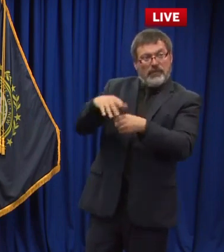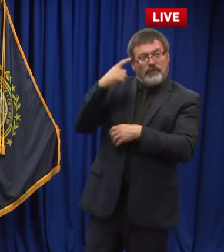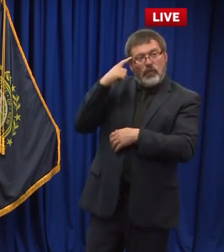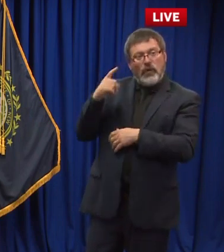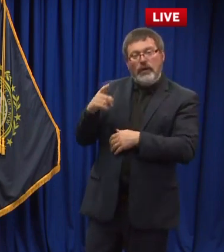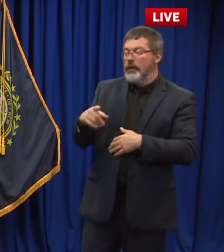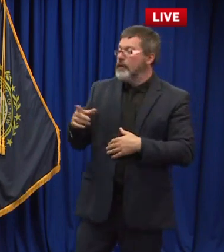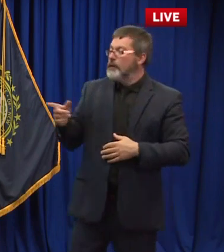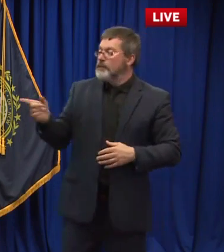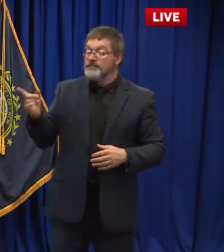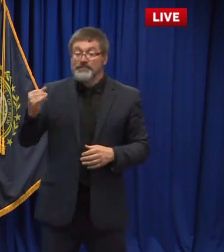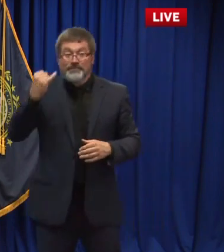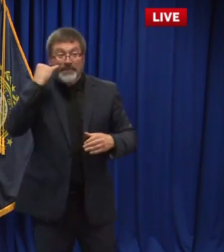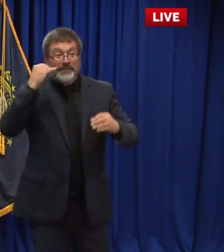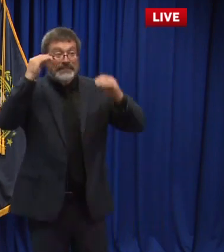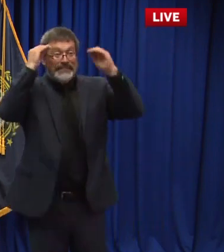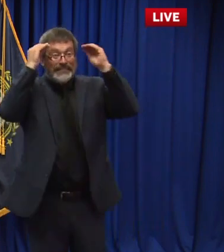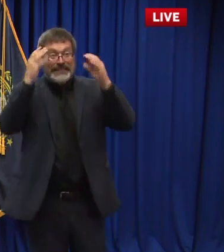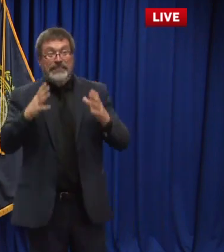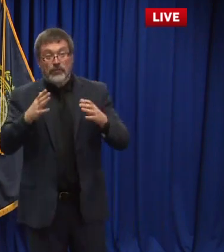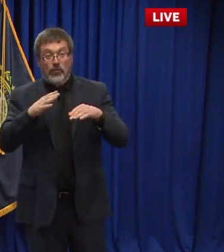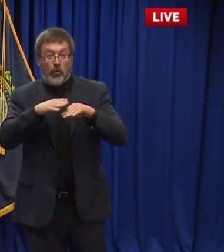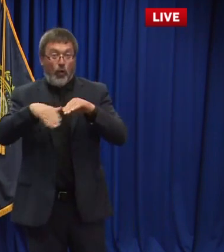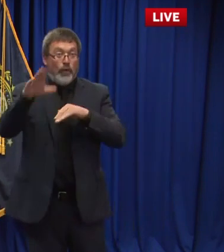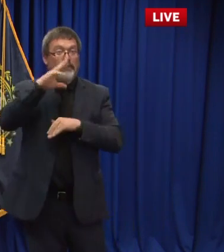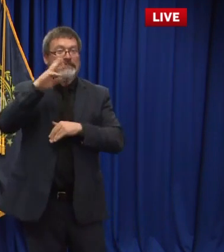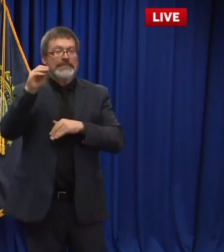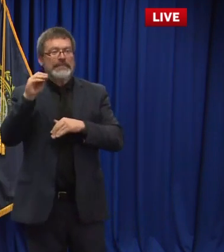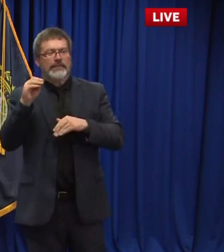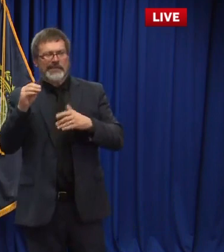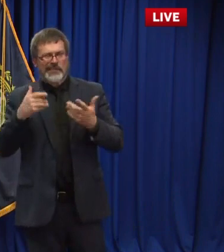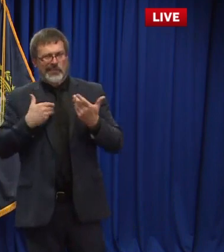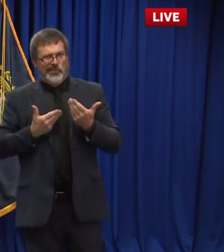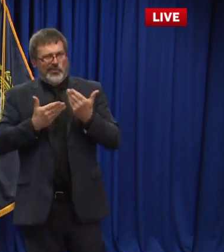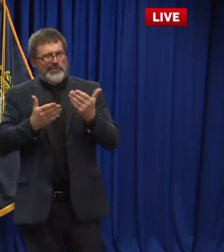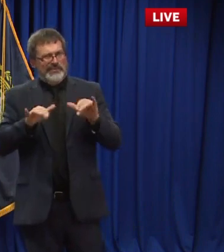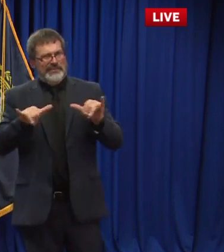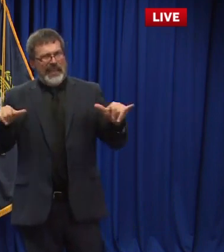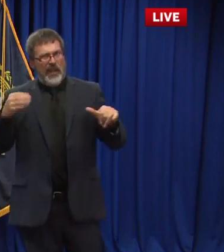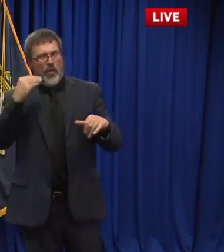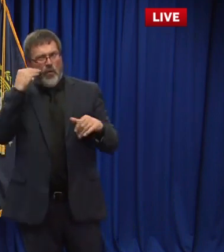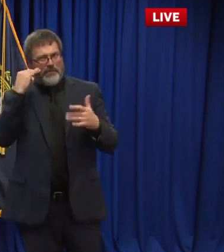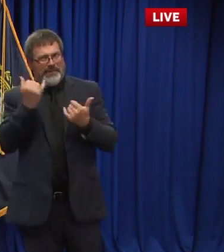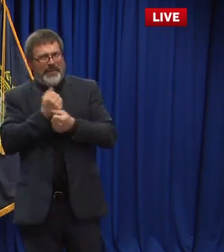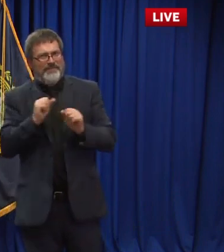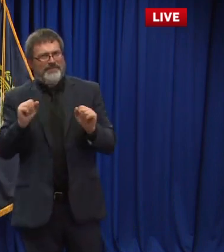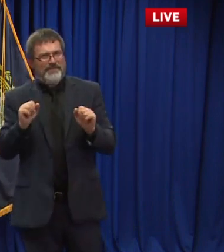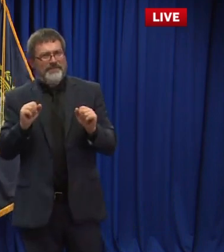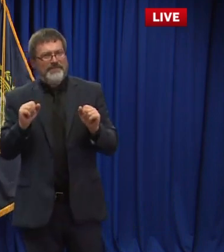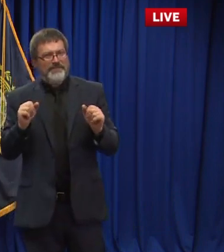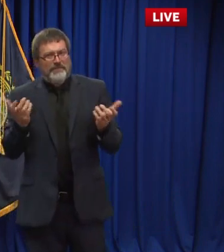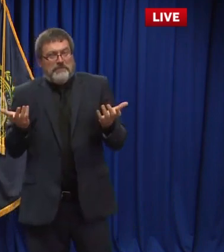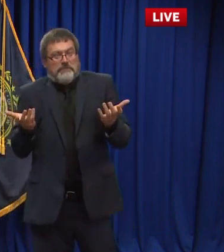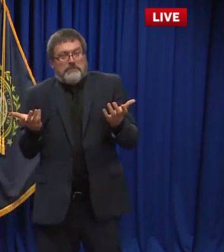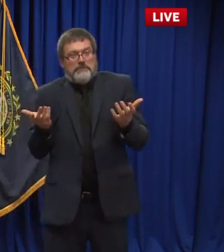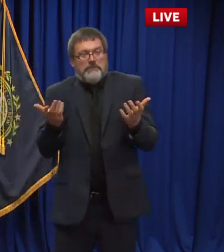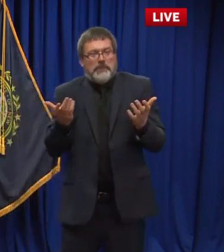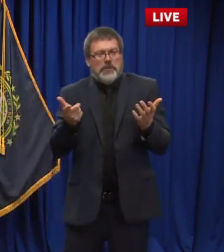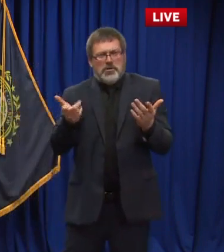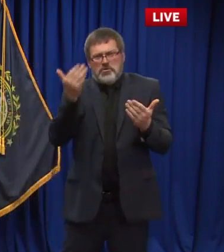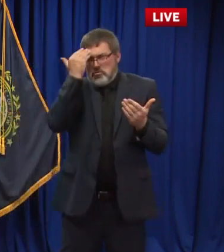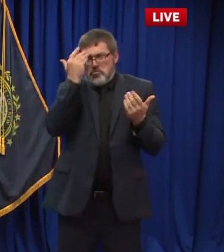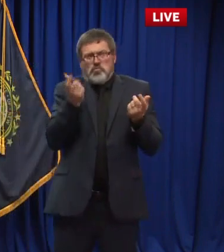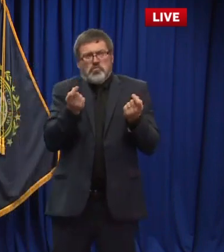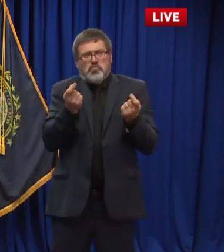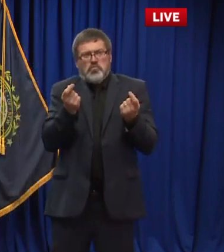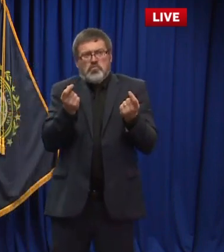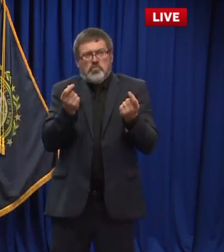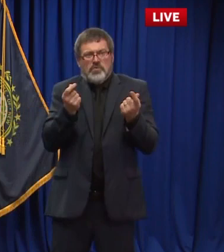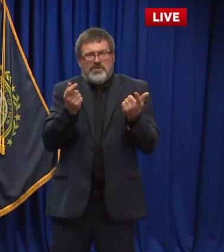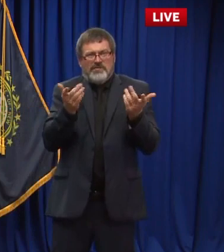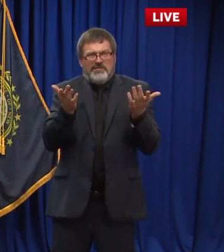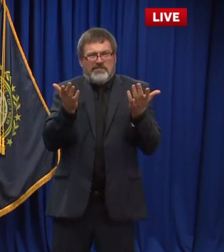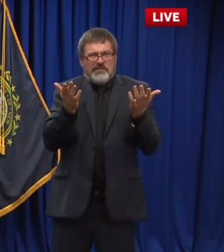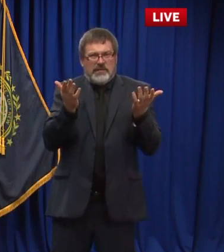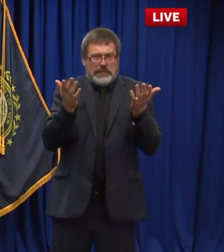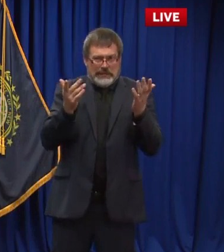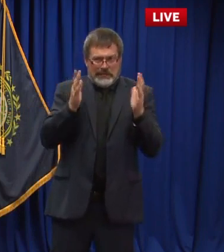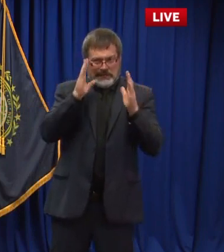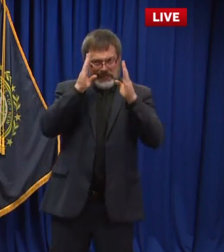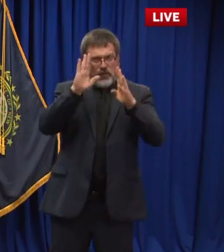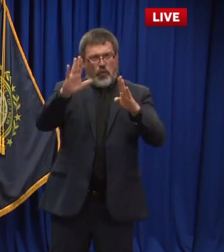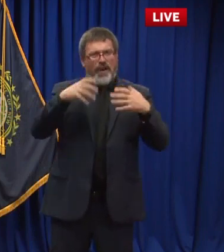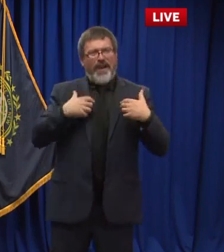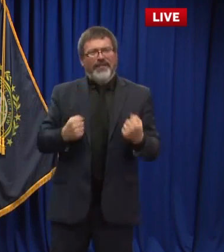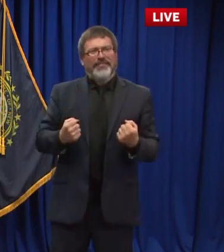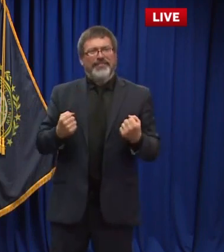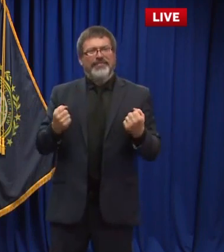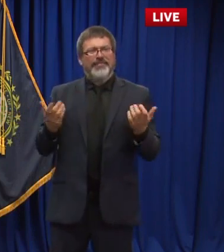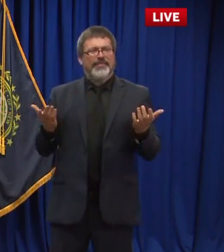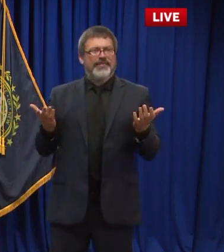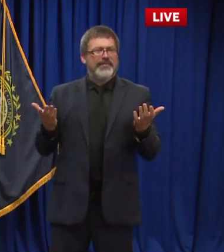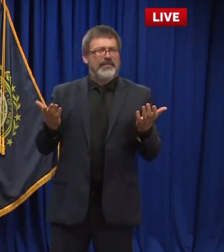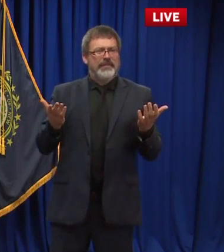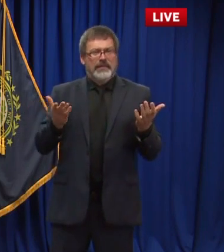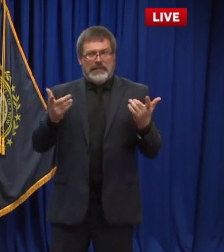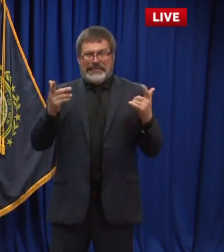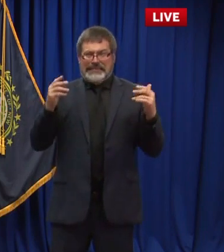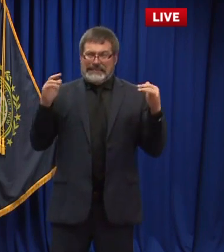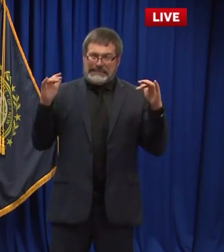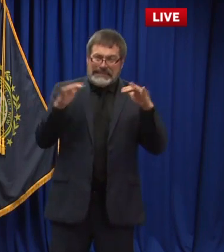IF THEY CAN GO TO SCHOOL, SHOULD DISTRICTS ACCOMMODATE THEM MUCH MO -- SHOULD DISTRICT ACCOMMODATE THEM?